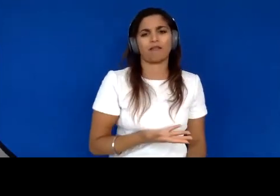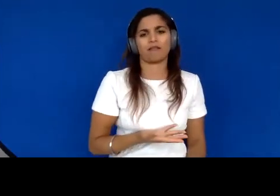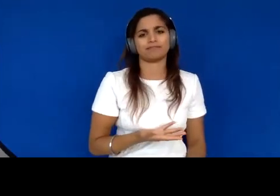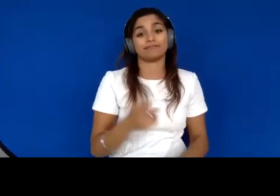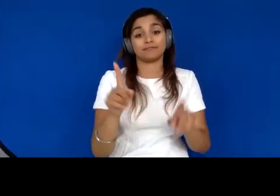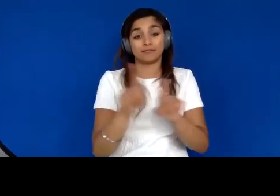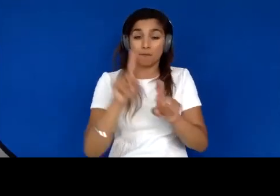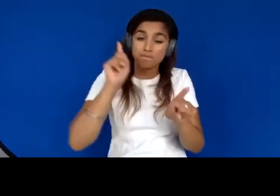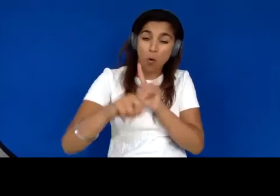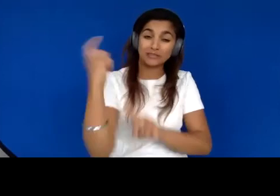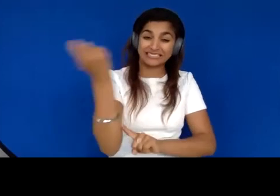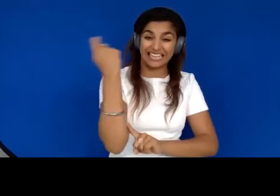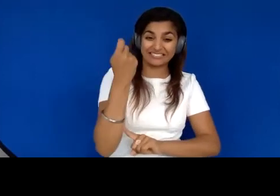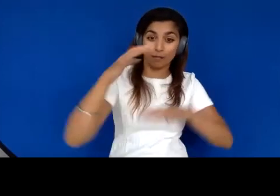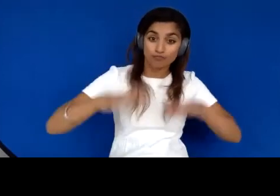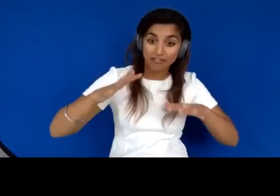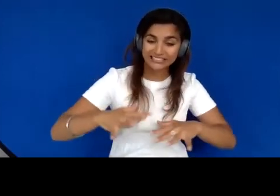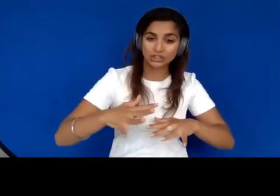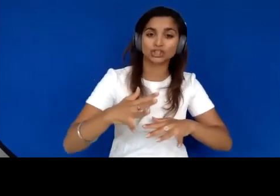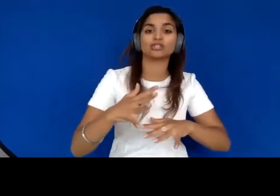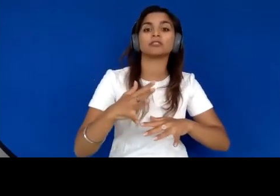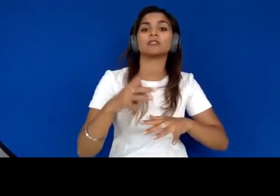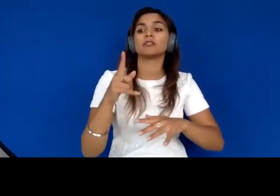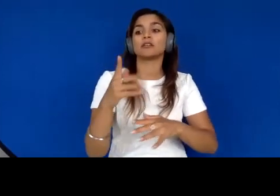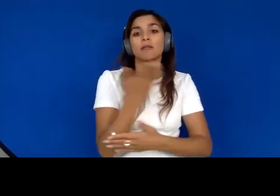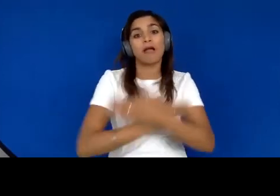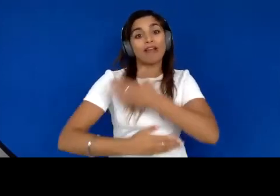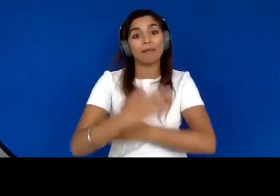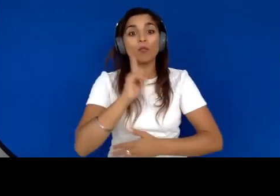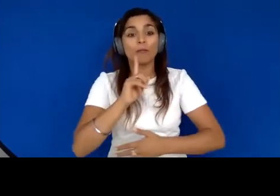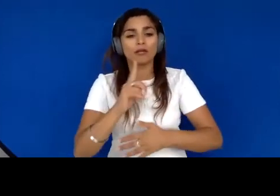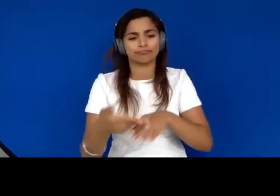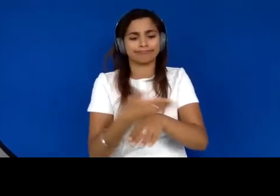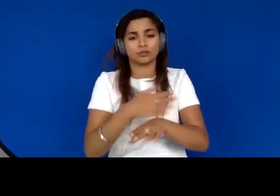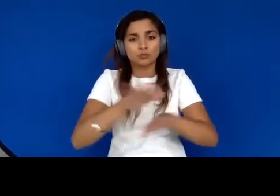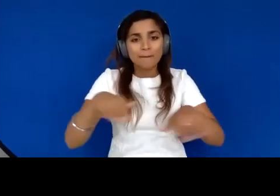his name is Sarah story former swimmer turned cyclist and Petra dear a despite